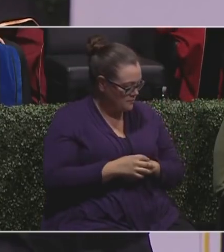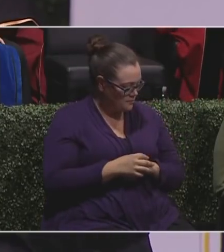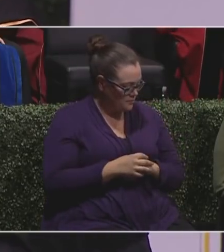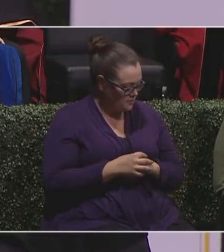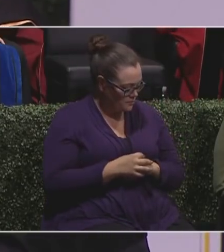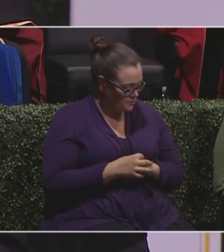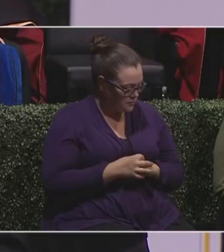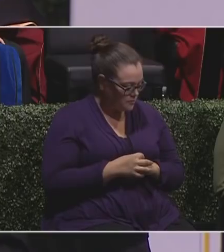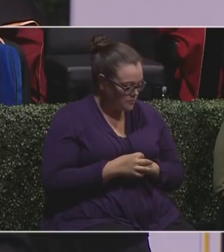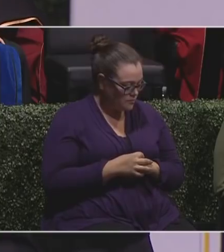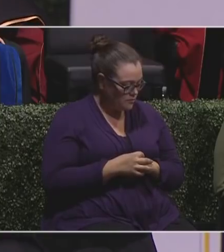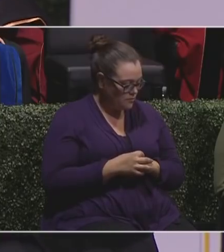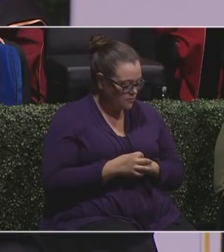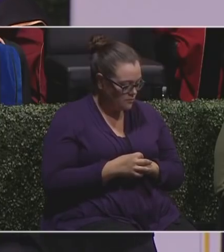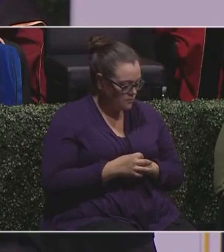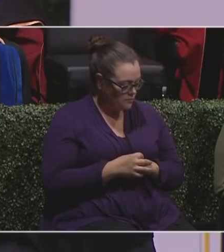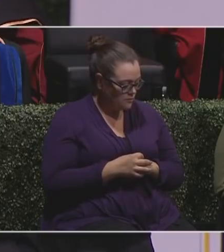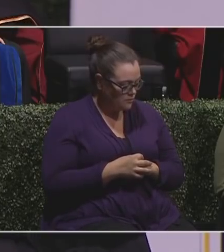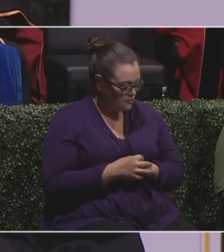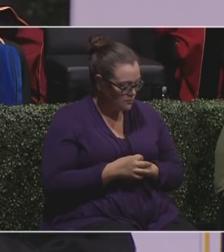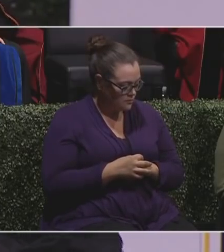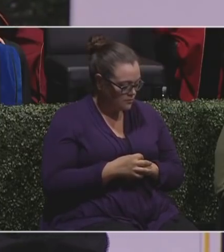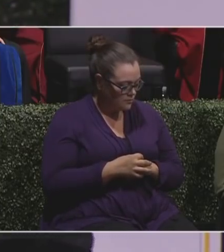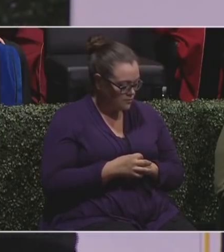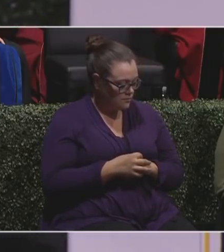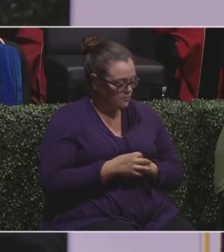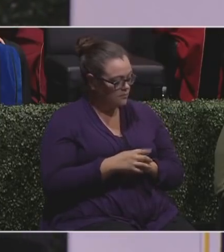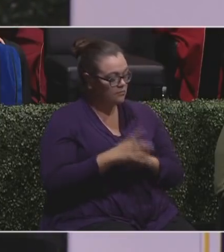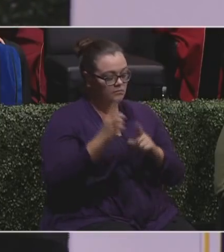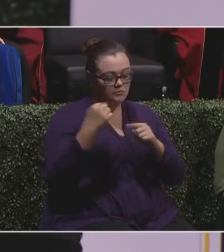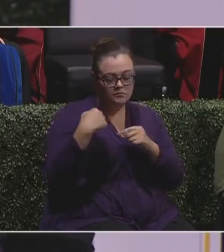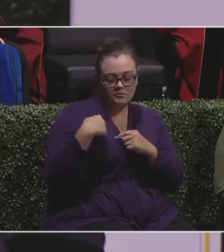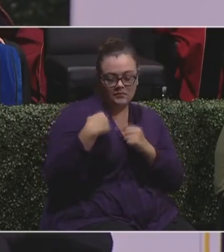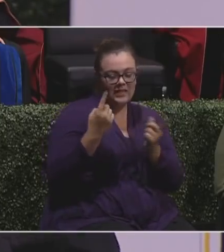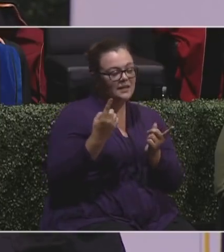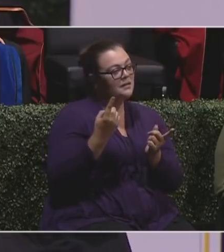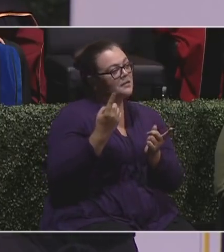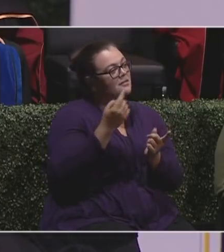THE ELEMENTS. INVOLVED IN THOSE KIND OF ENDEAVORS.